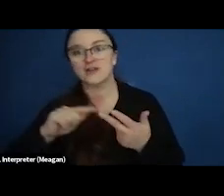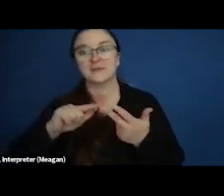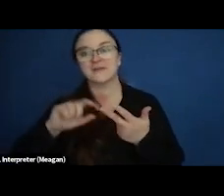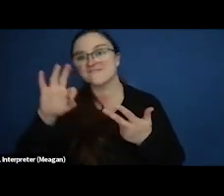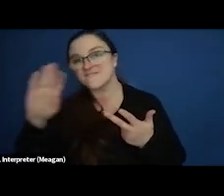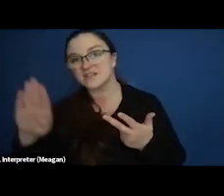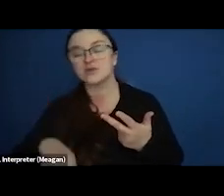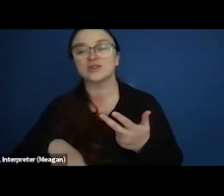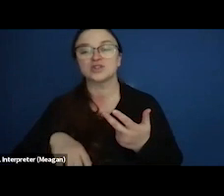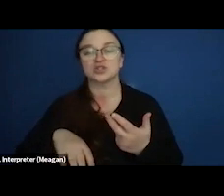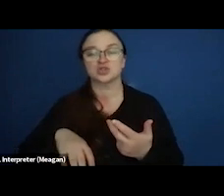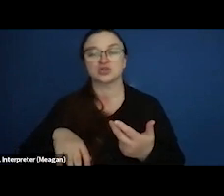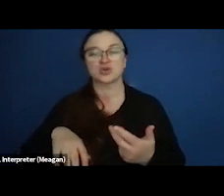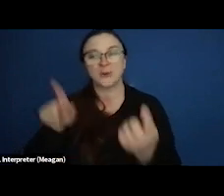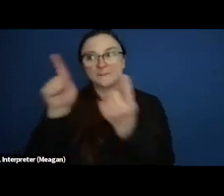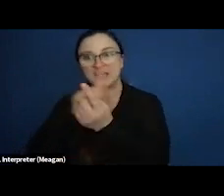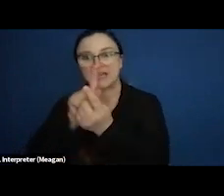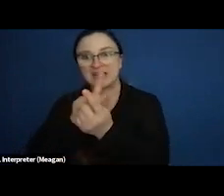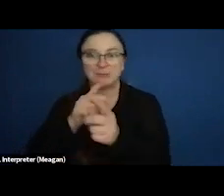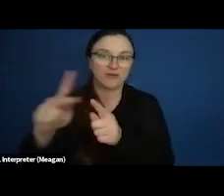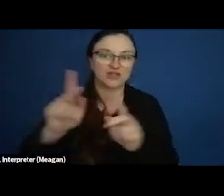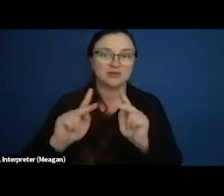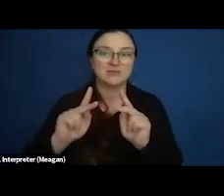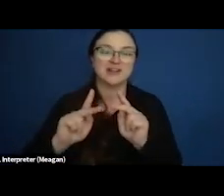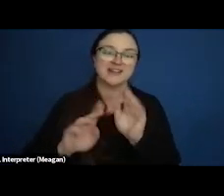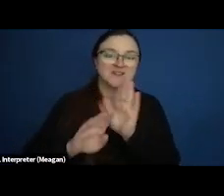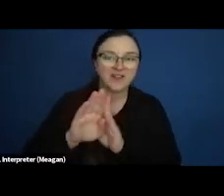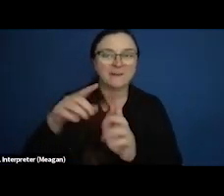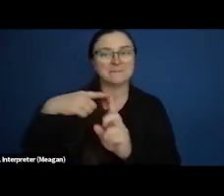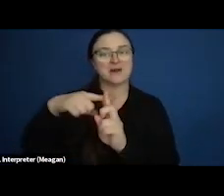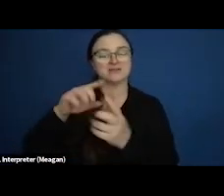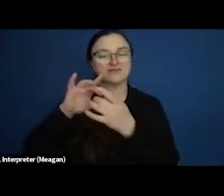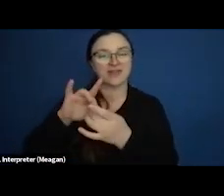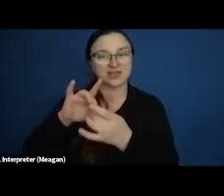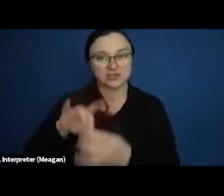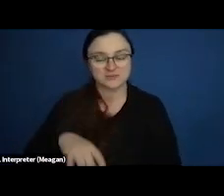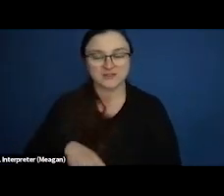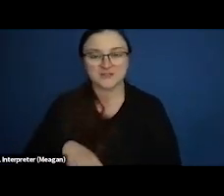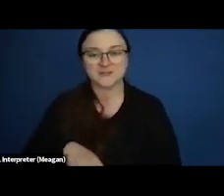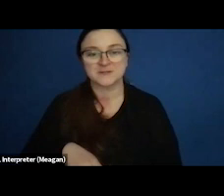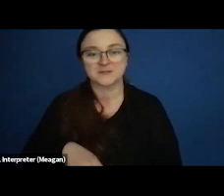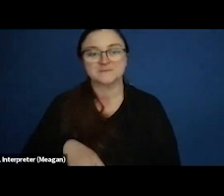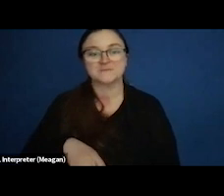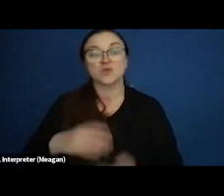to meet professional people and build positive relationships, build a positive relationships...